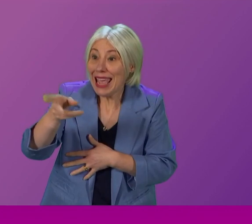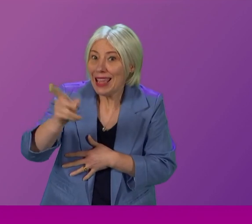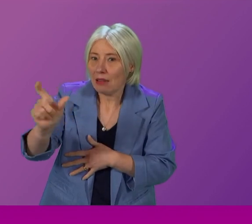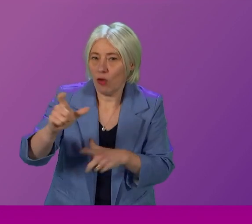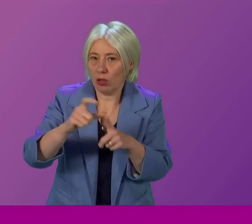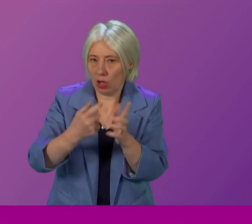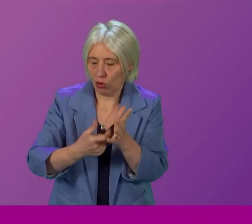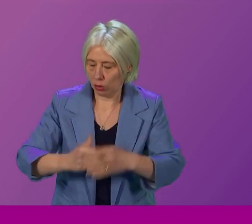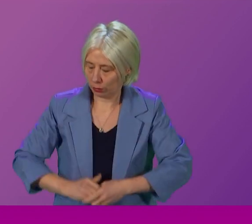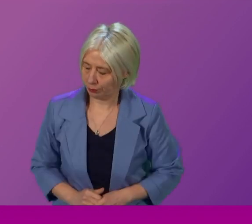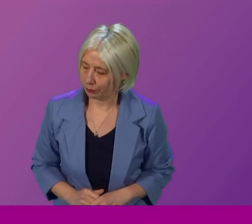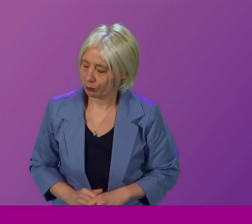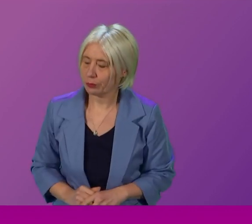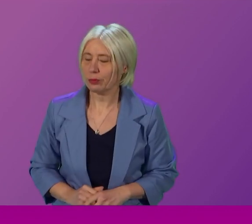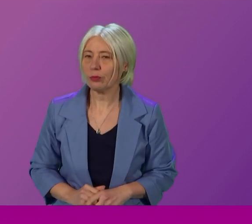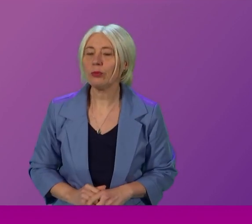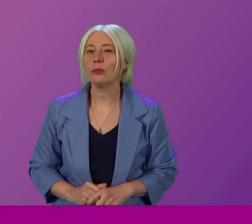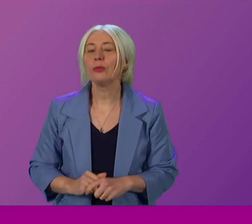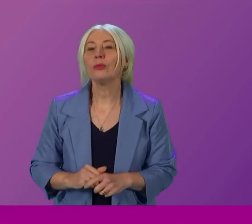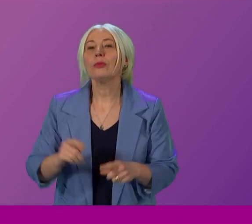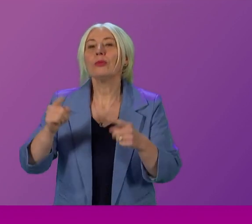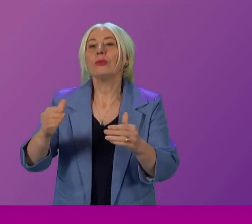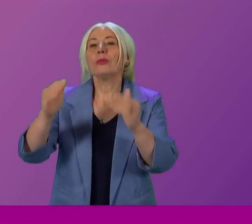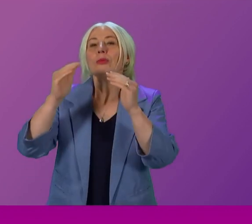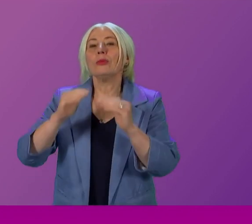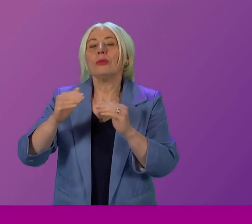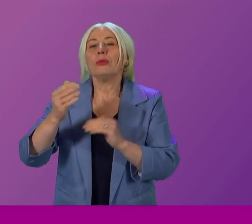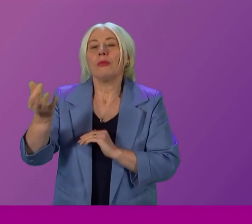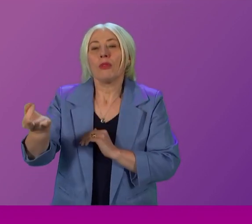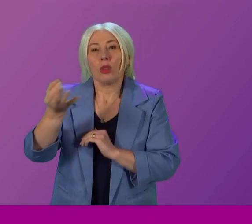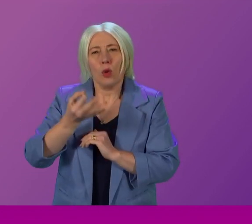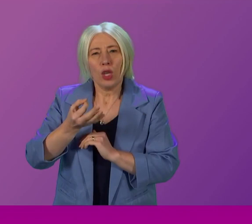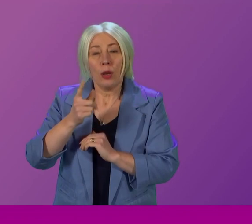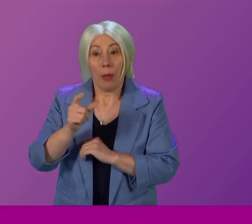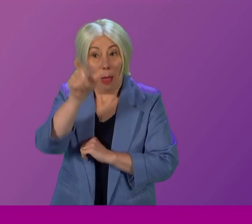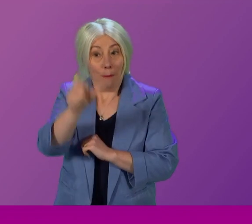On the subsequent parts of his question, the individual whom we are talking about